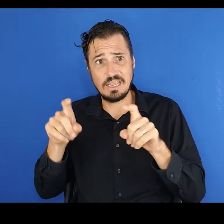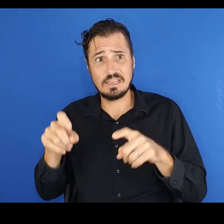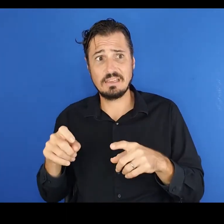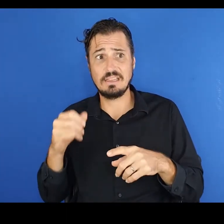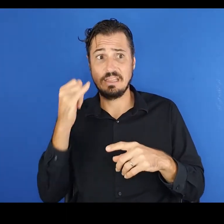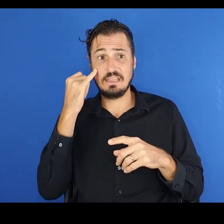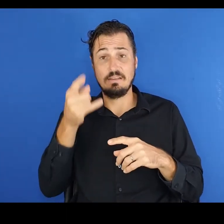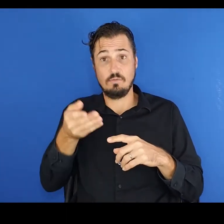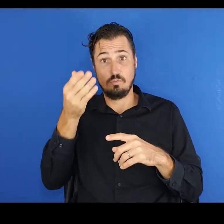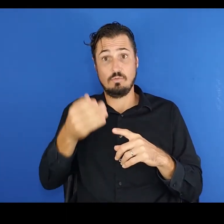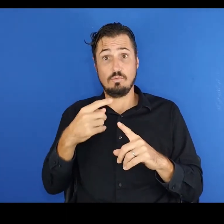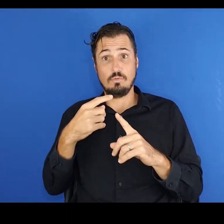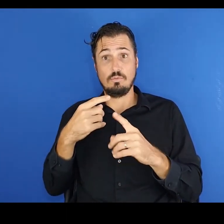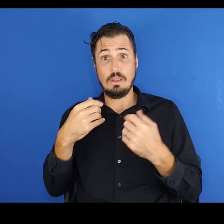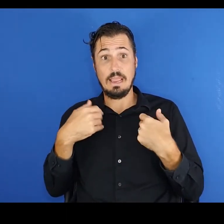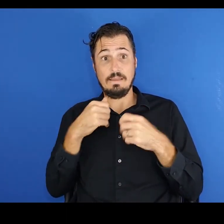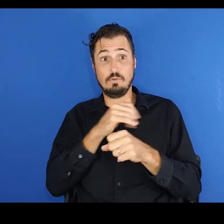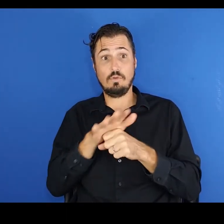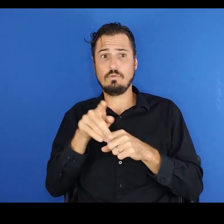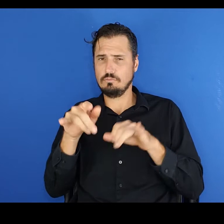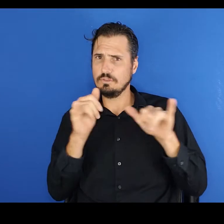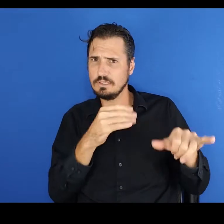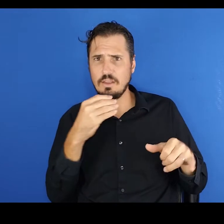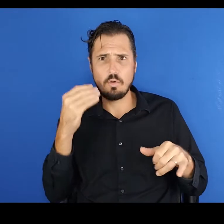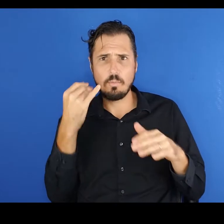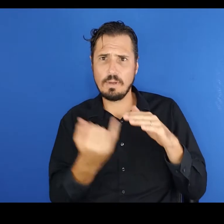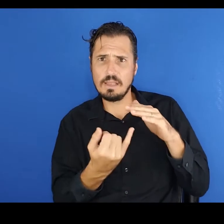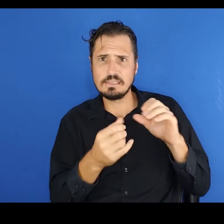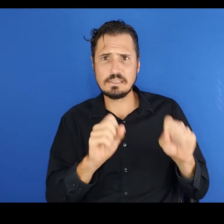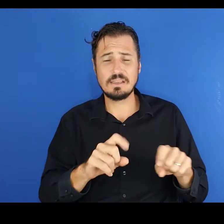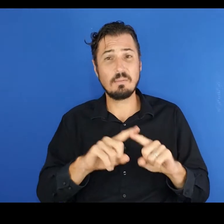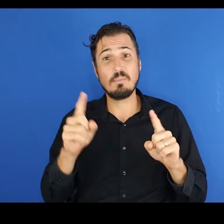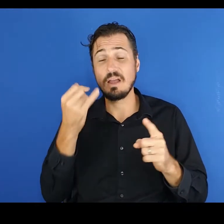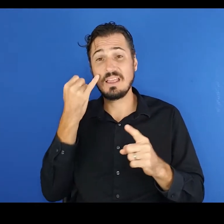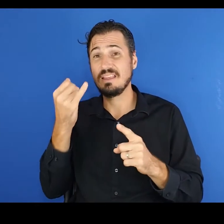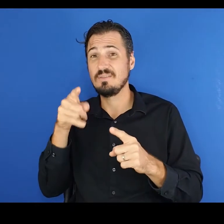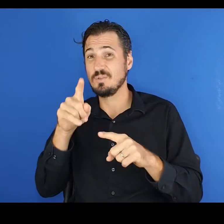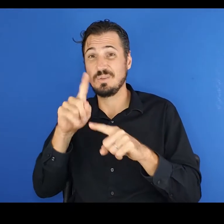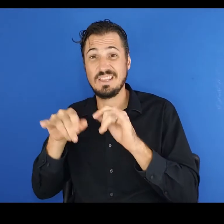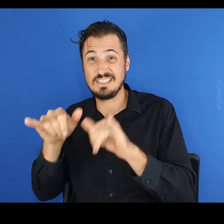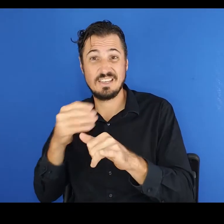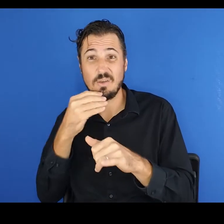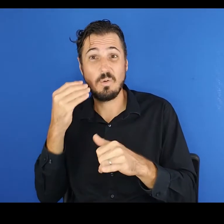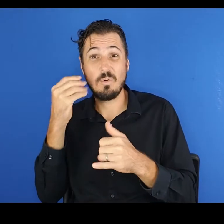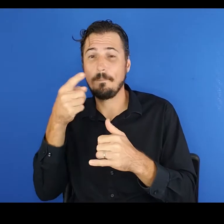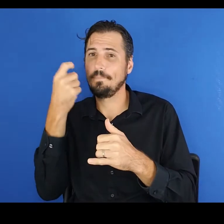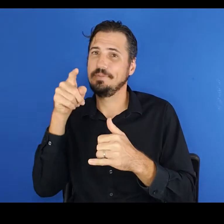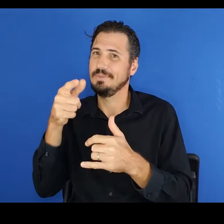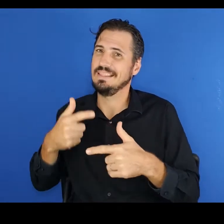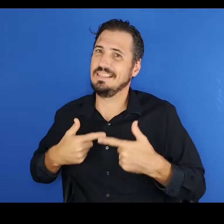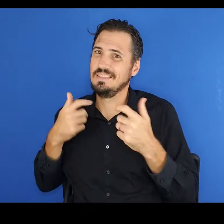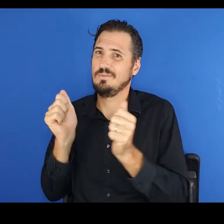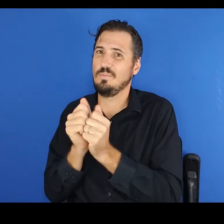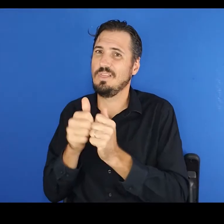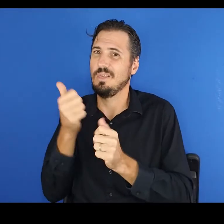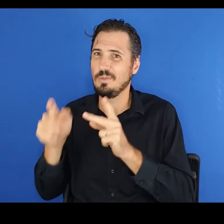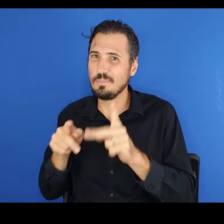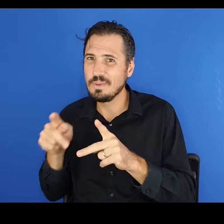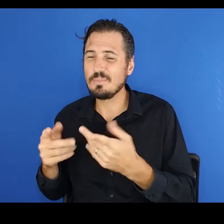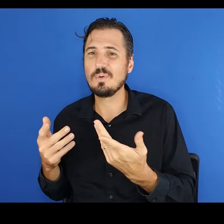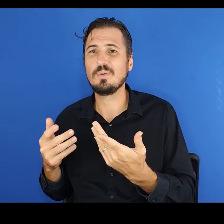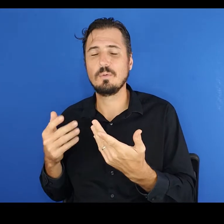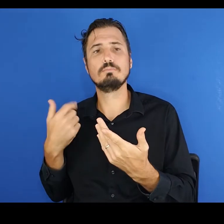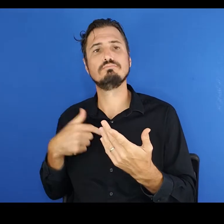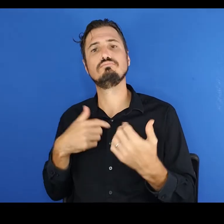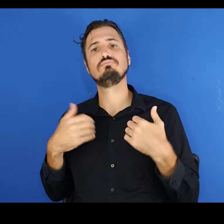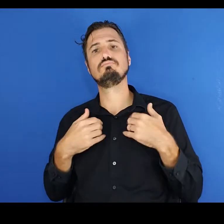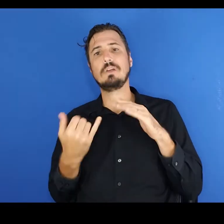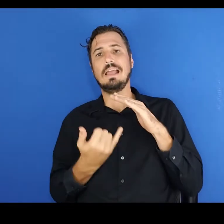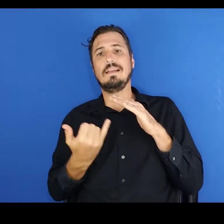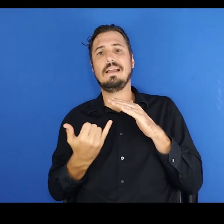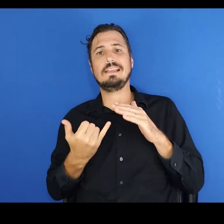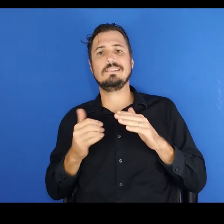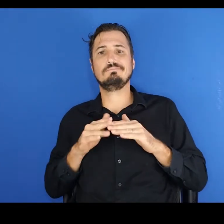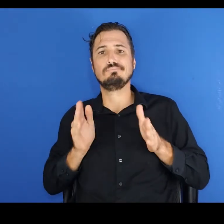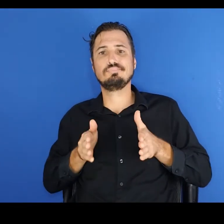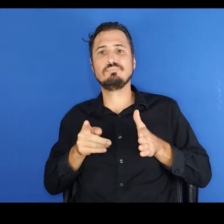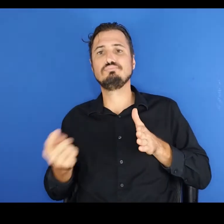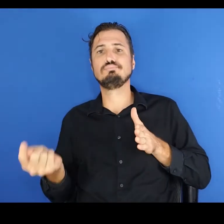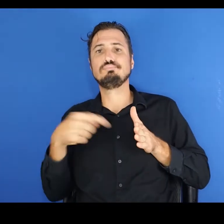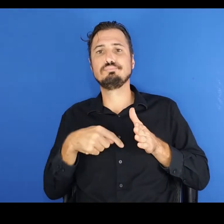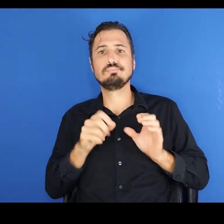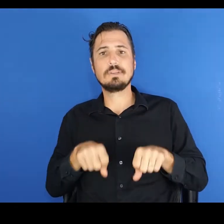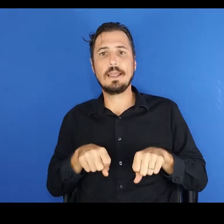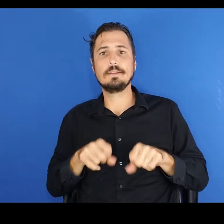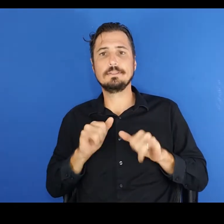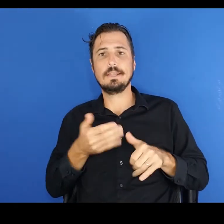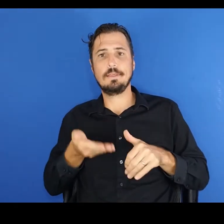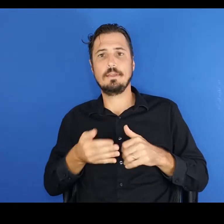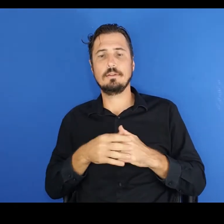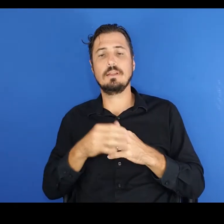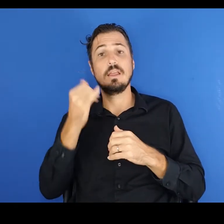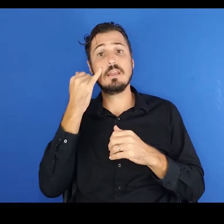If you become a positive case, you can remain isolated at home, but for those who cannot stay home – usually because they live closely with others - our isolation center can accommodate you